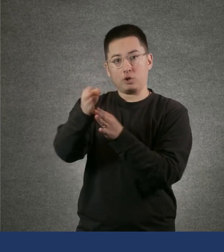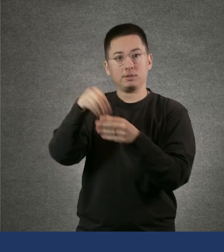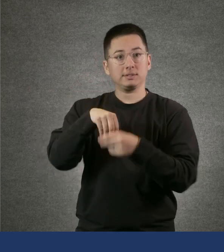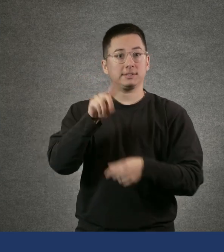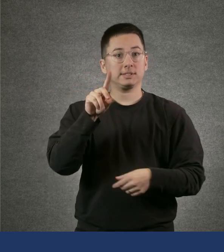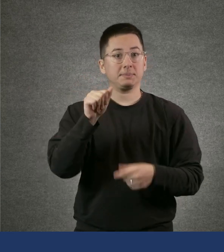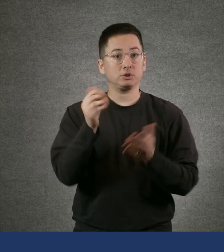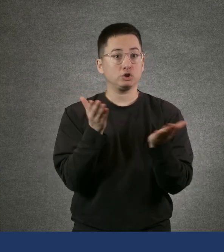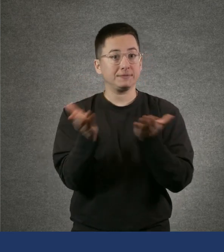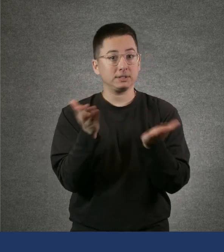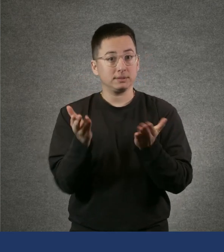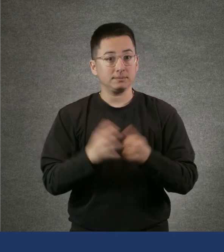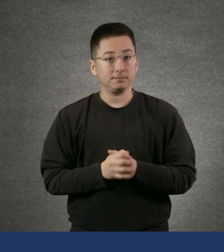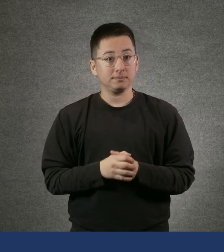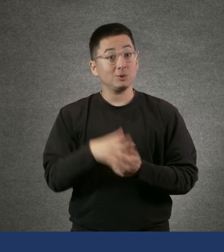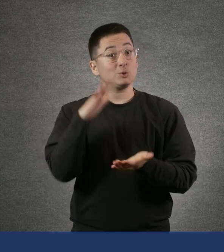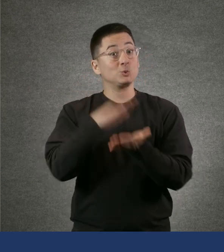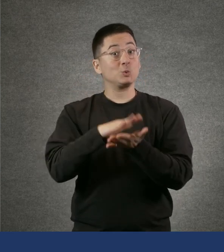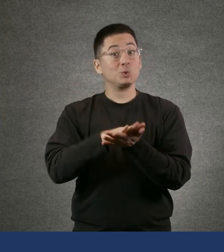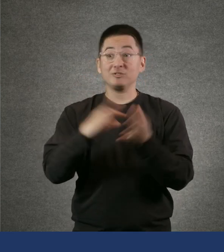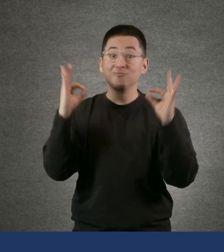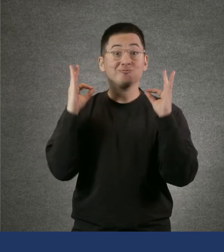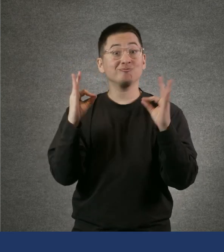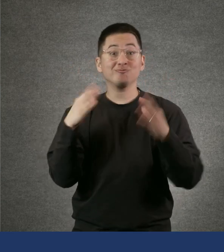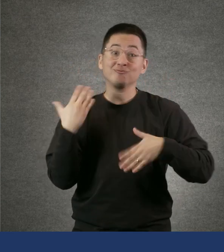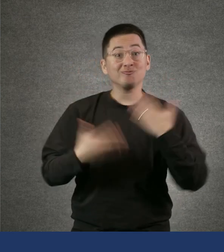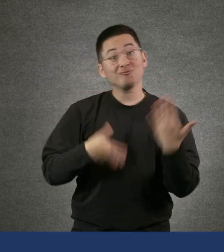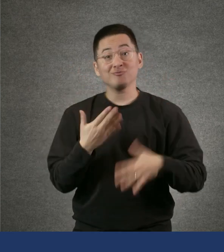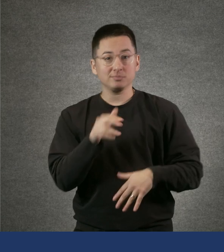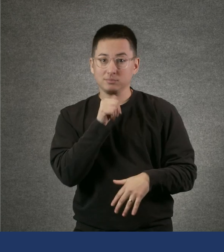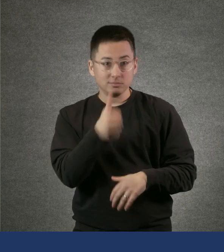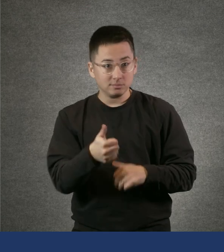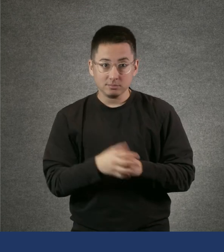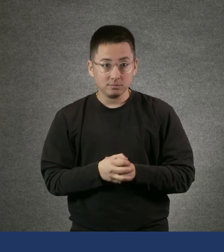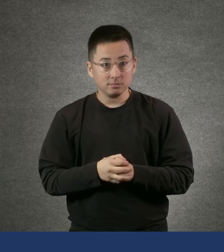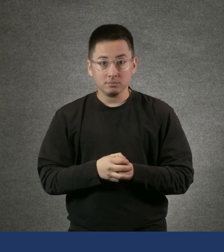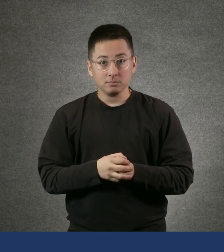in disability services. School was no picnic either.